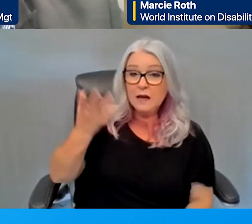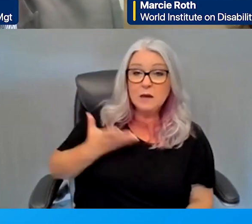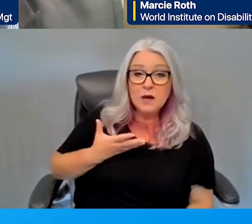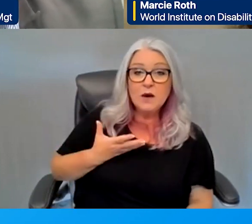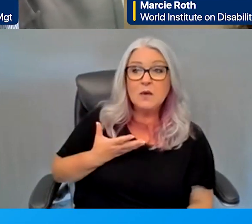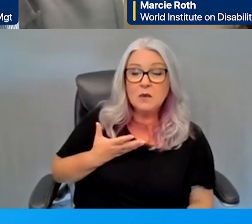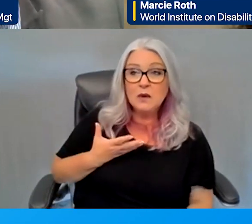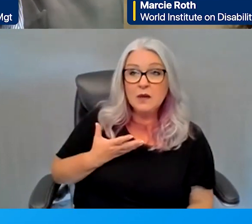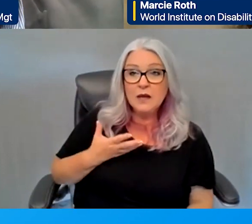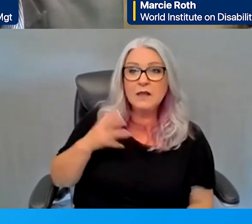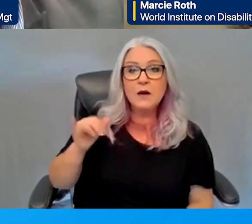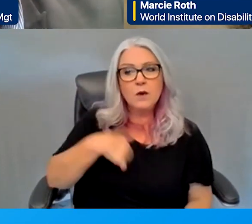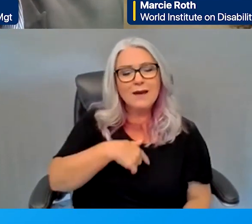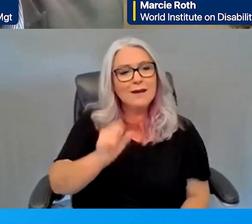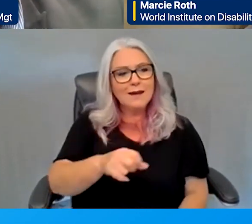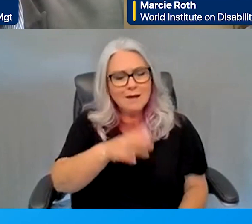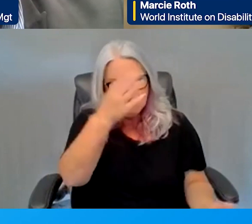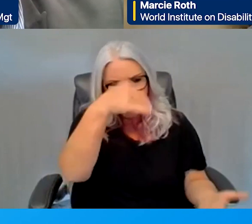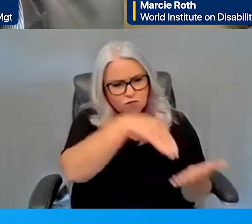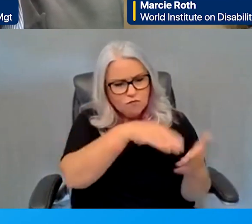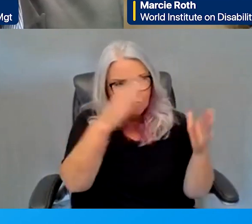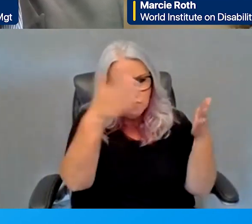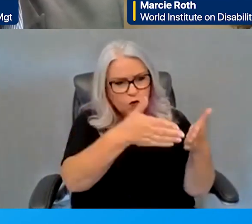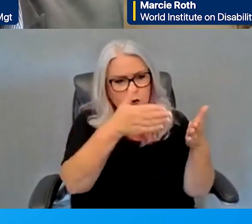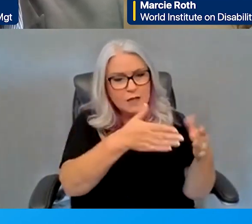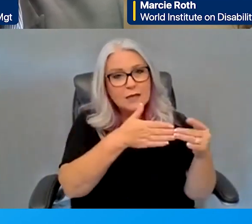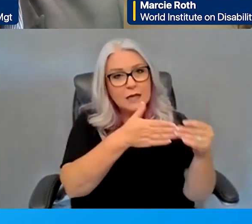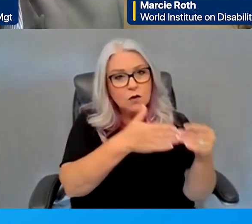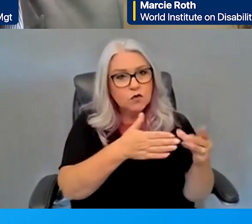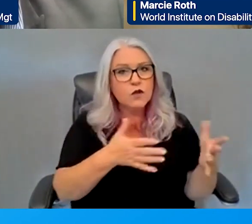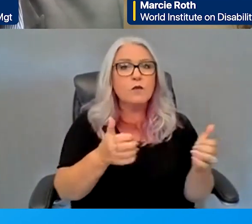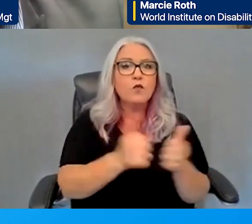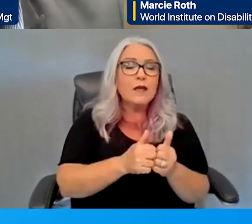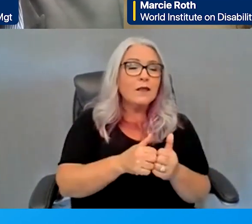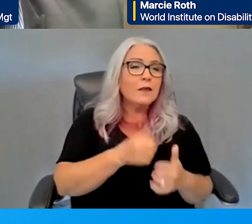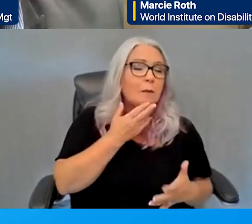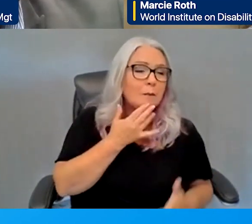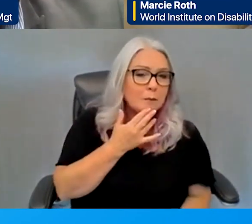leadership of people of color.